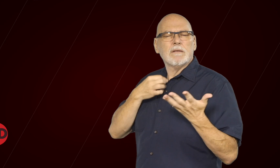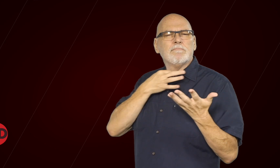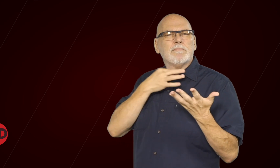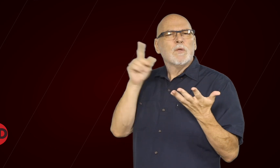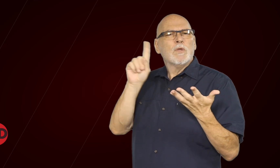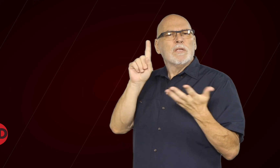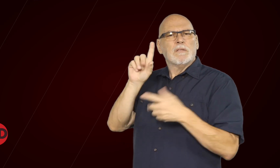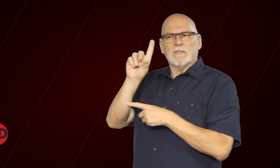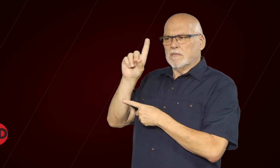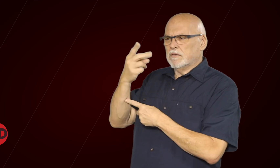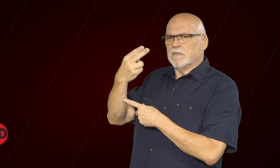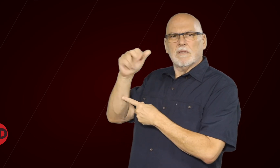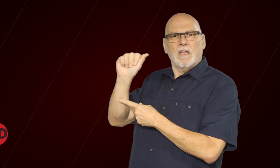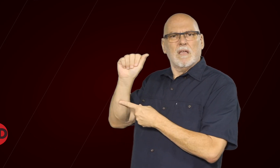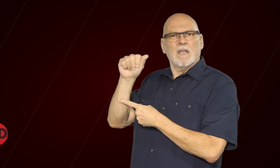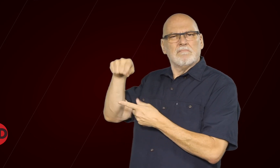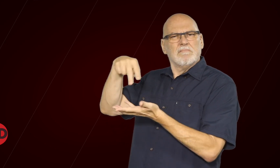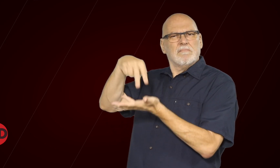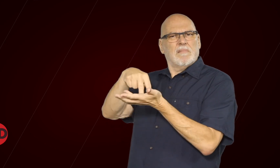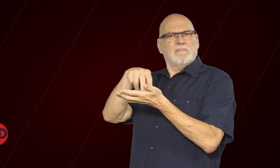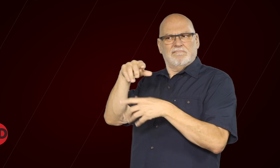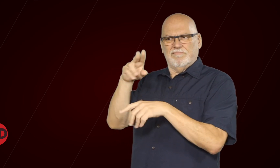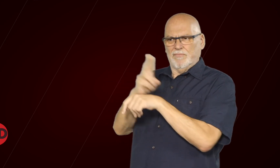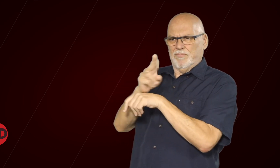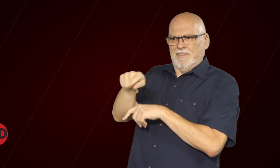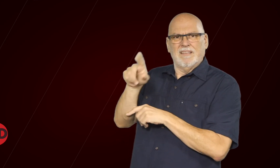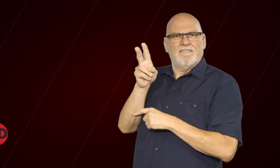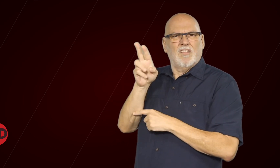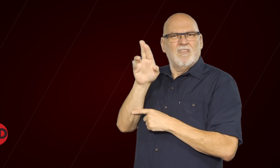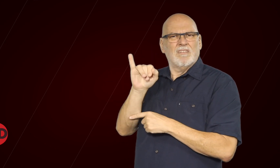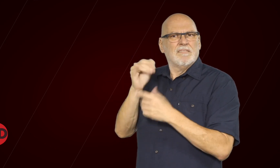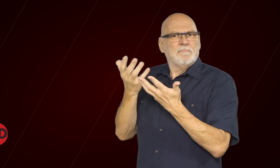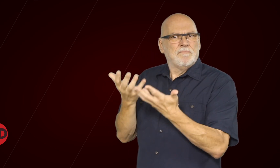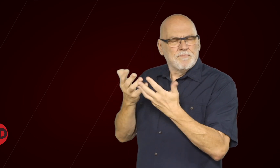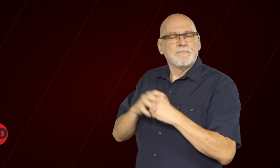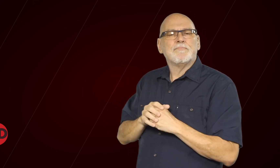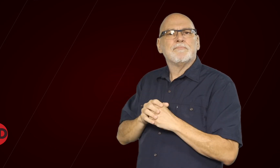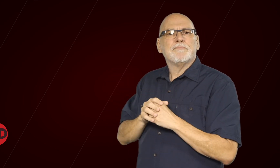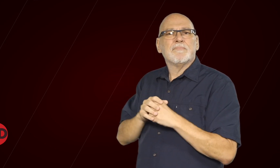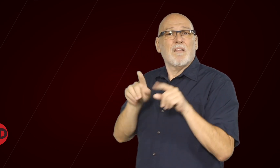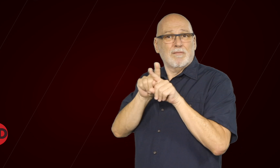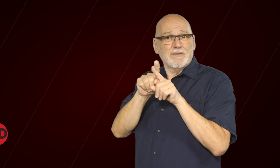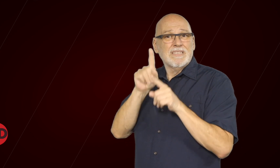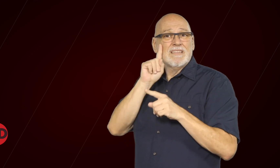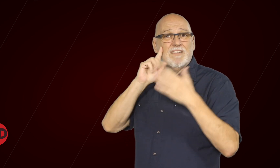[ANSELMO]: Where does DHA stand on use of VRI, and Deaf community concerns